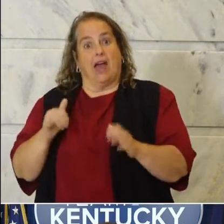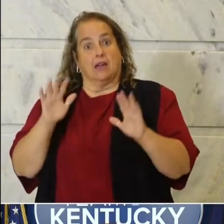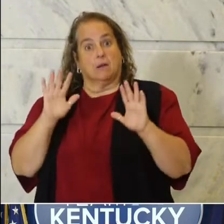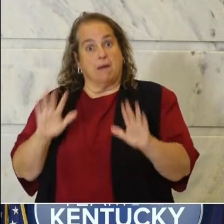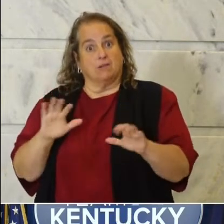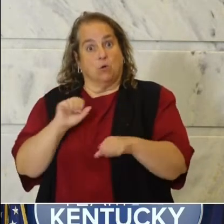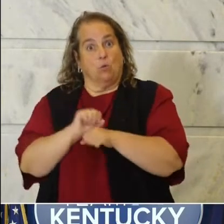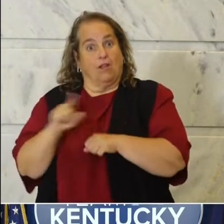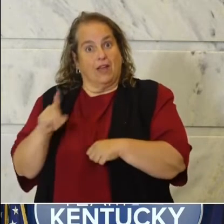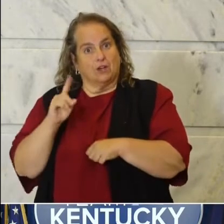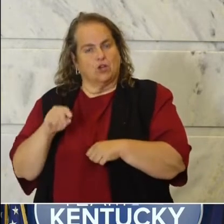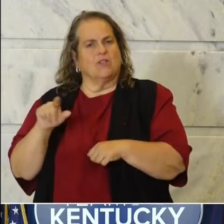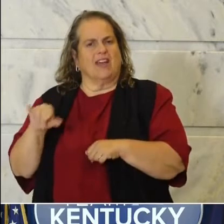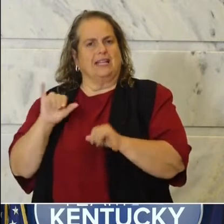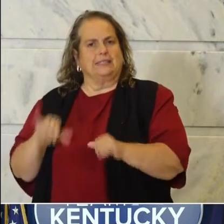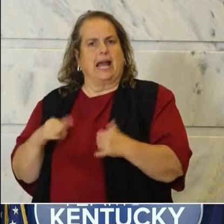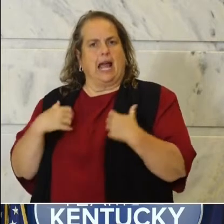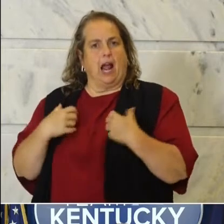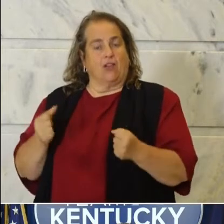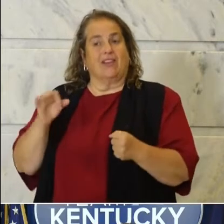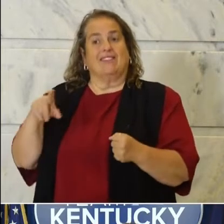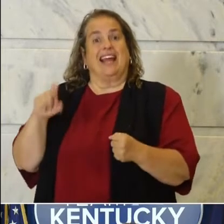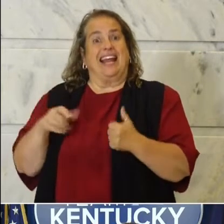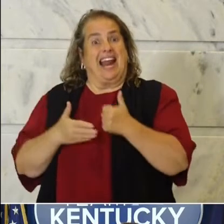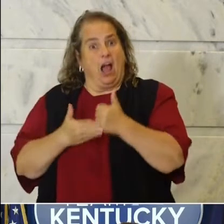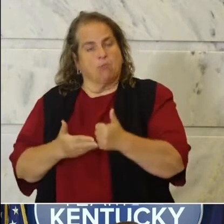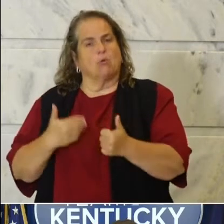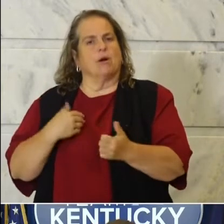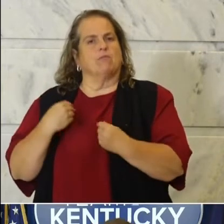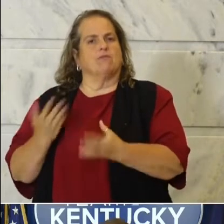help, we can give them help. Because let's remember, we've lost three staff